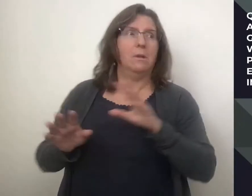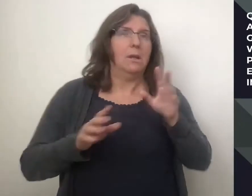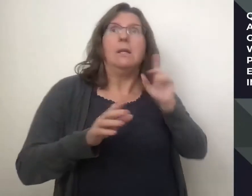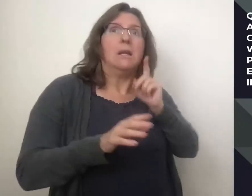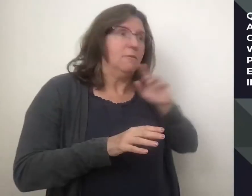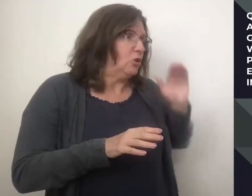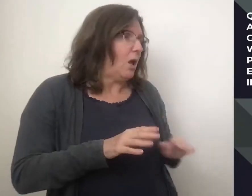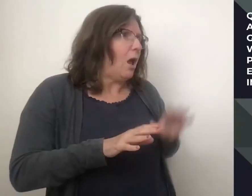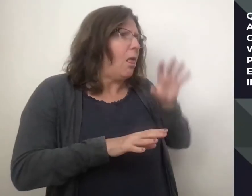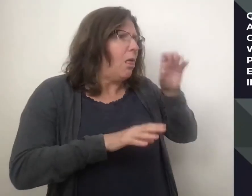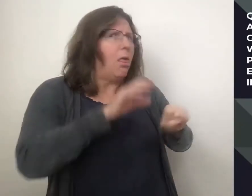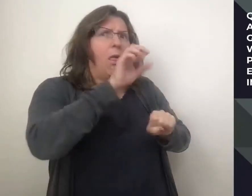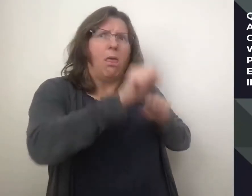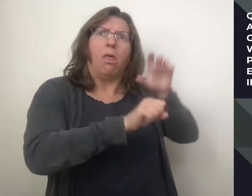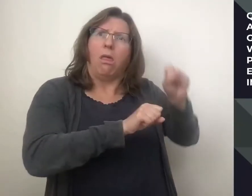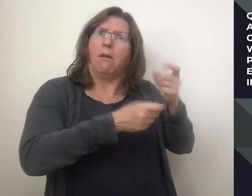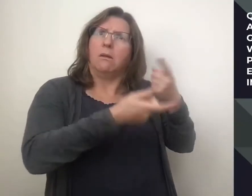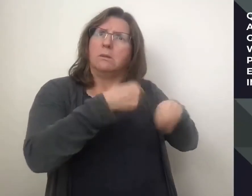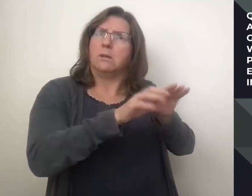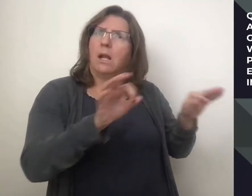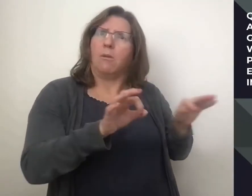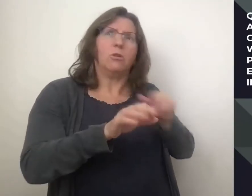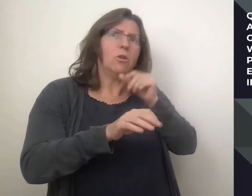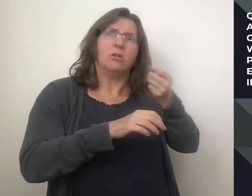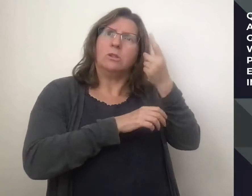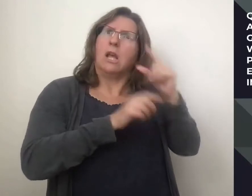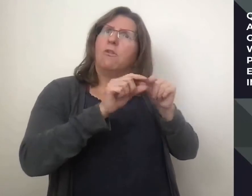as much as the inability to hear what is said in spoken language environment.